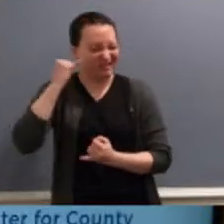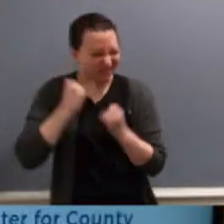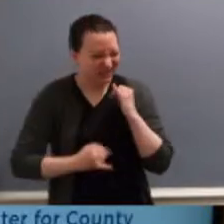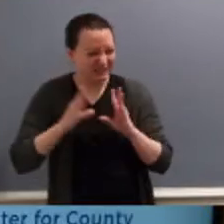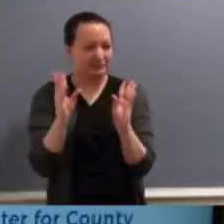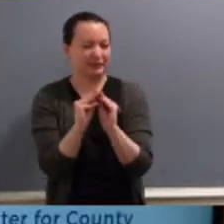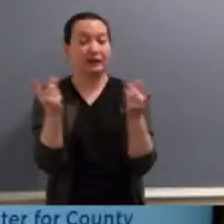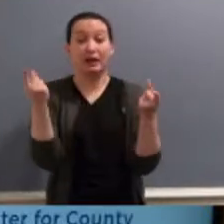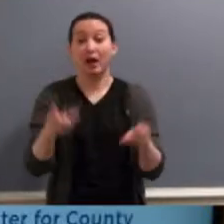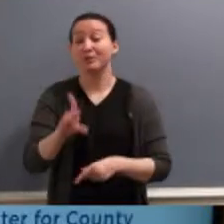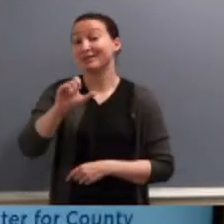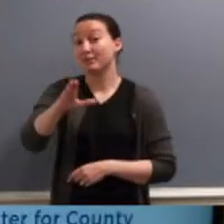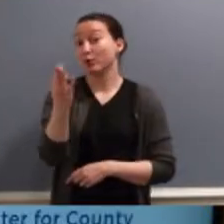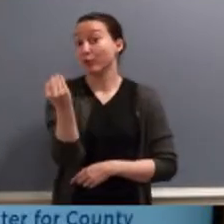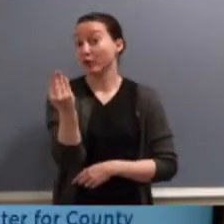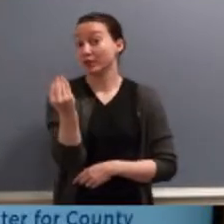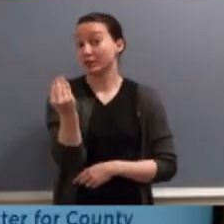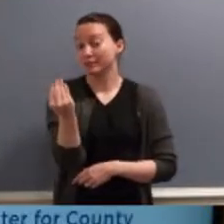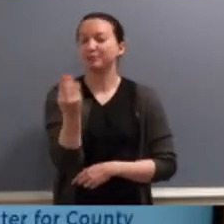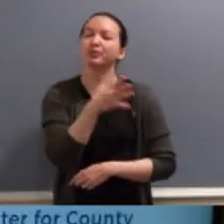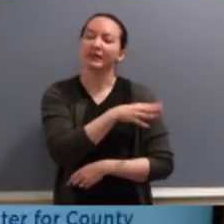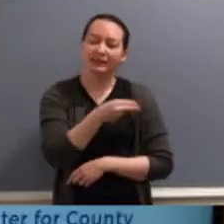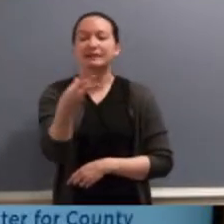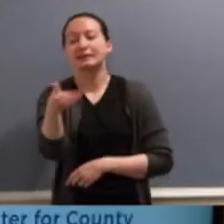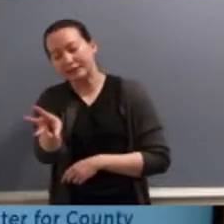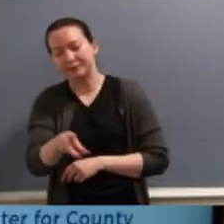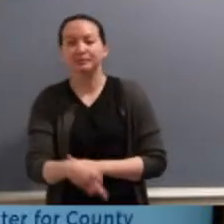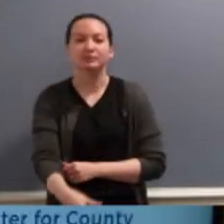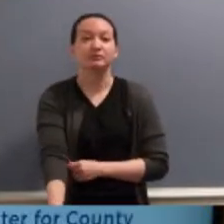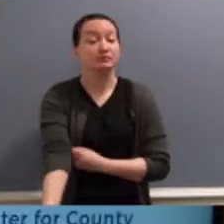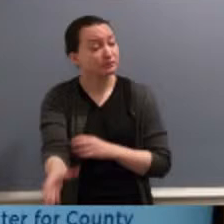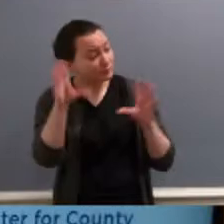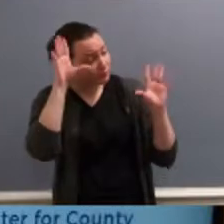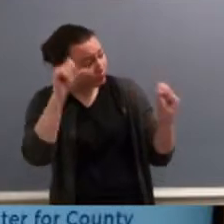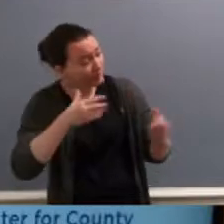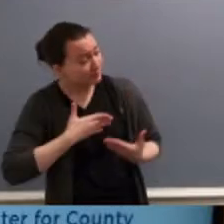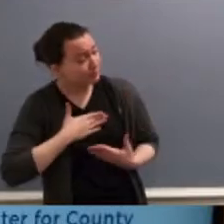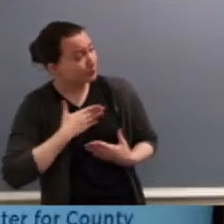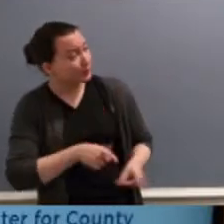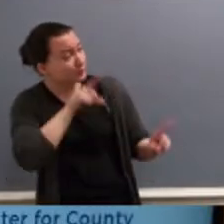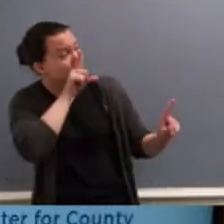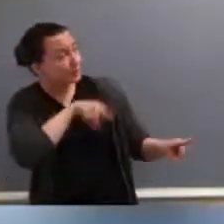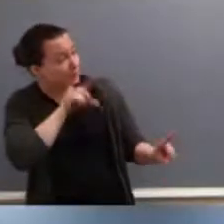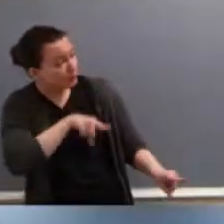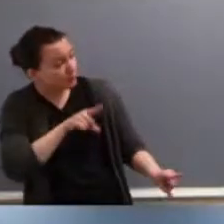occur on December 14th and December 16th Madam President happy to answer any questions or turn